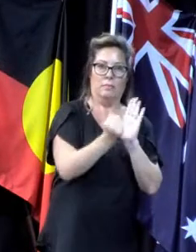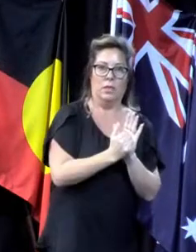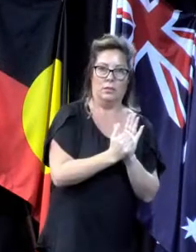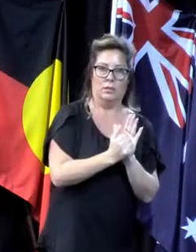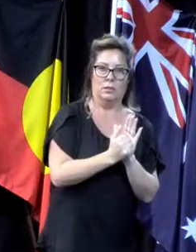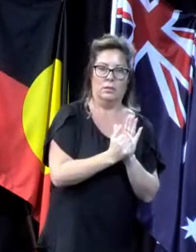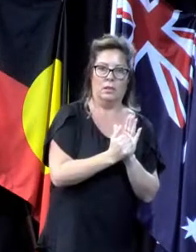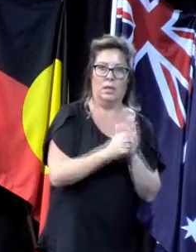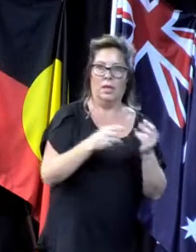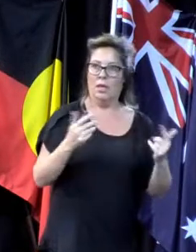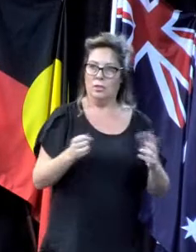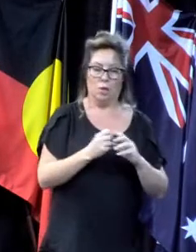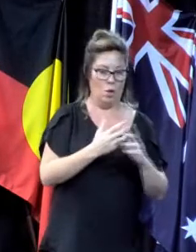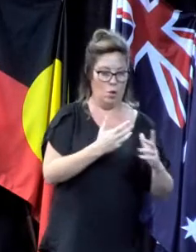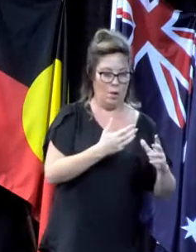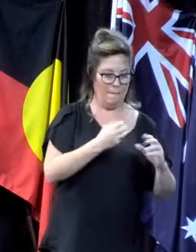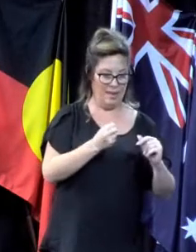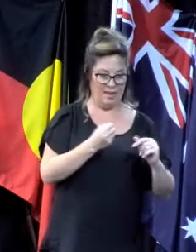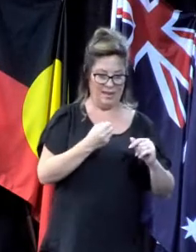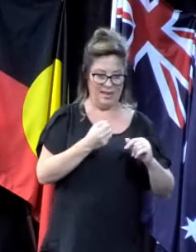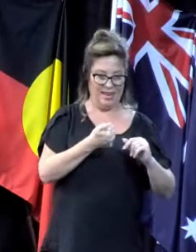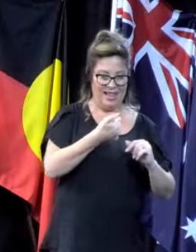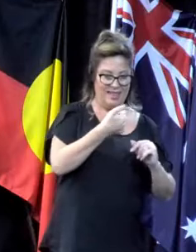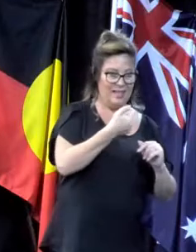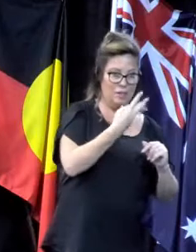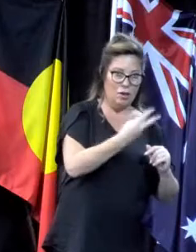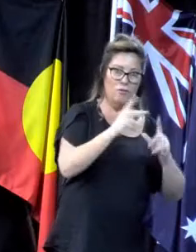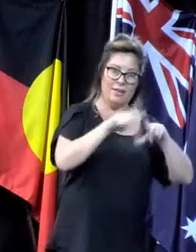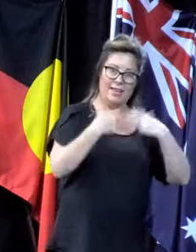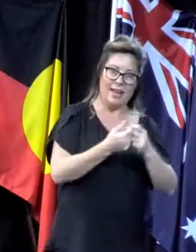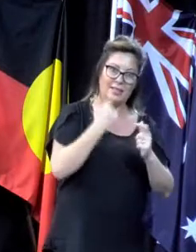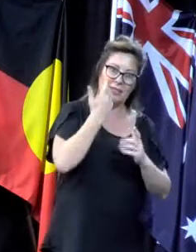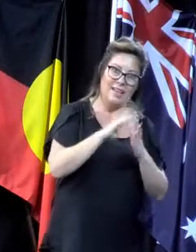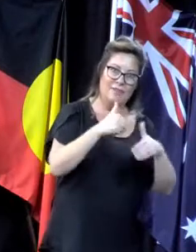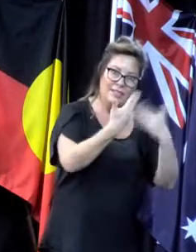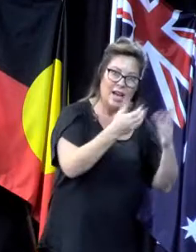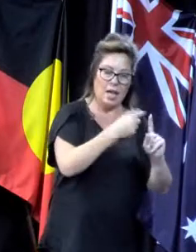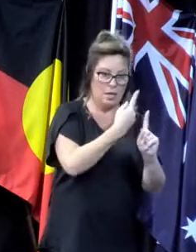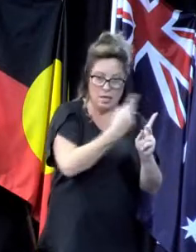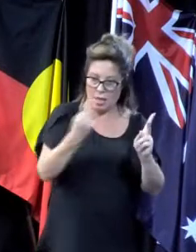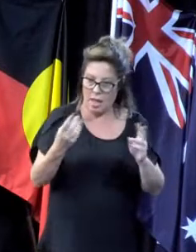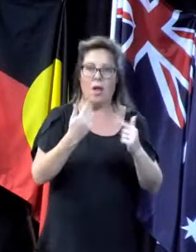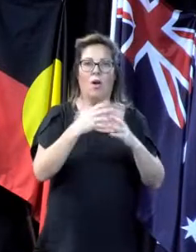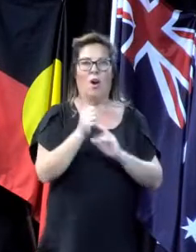for planning and correction. This makes differentiation focus on intensive teaching for all students